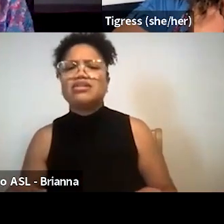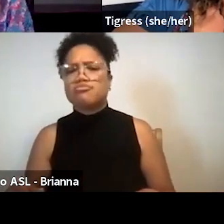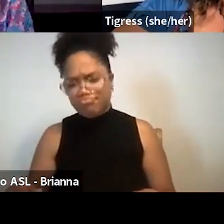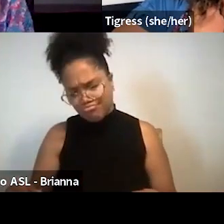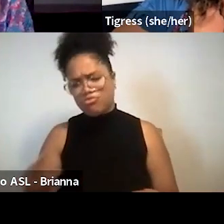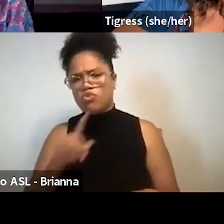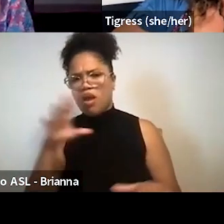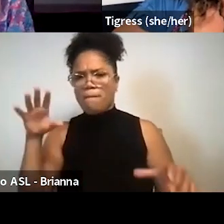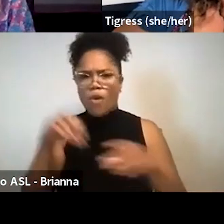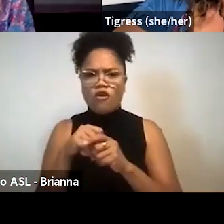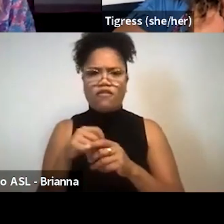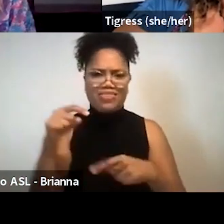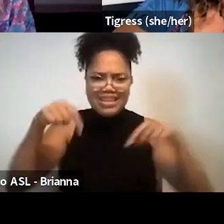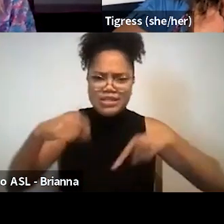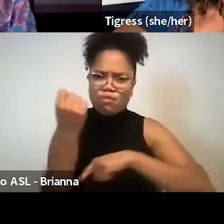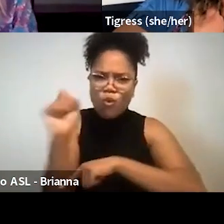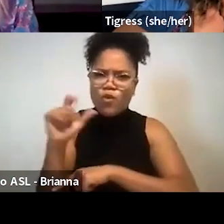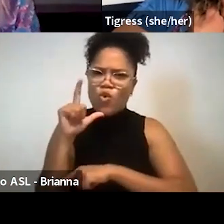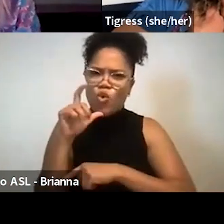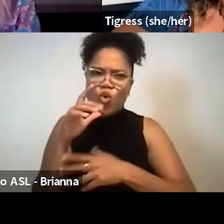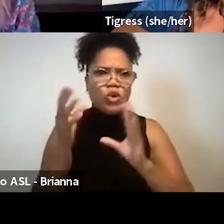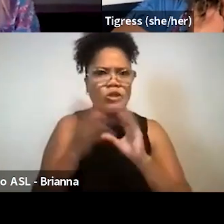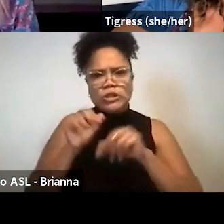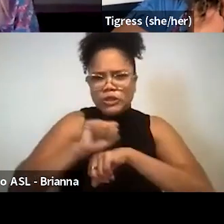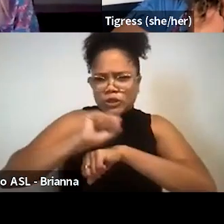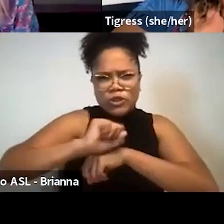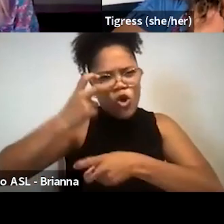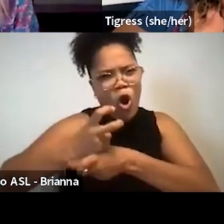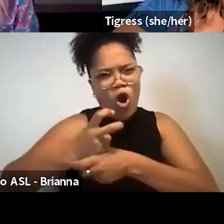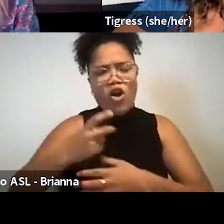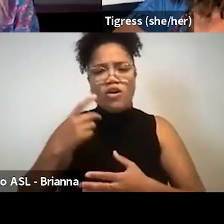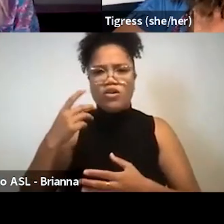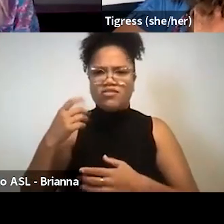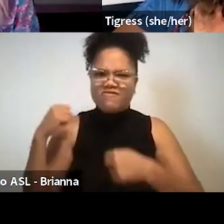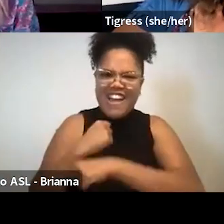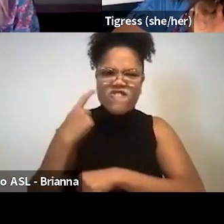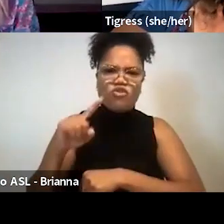of the movement to make all bodies equally protected under the law. Some of the other allies